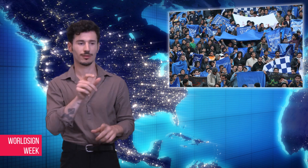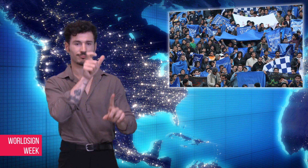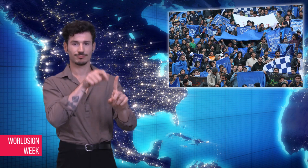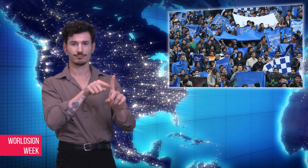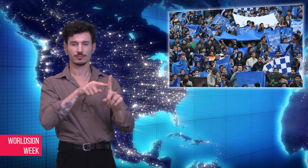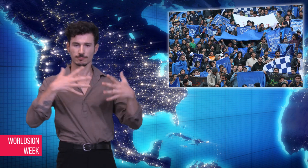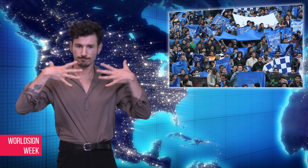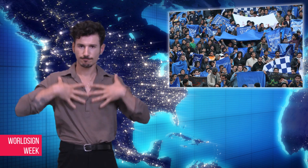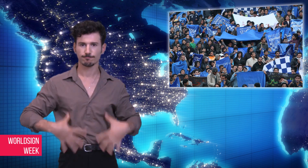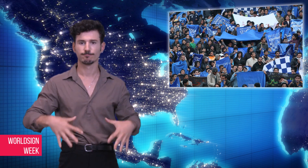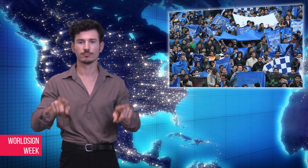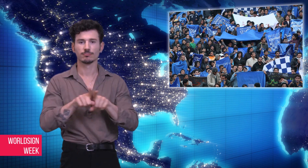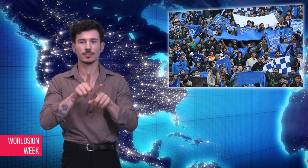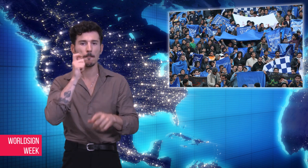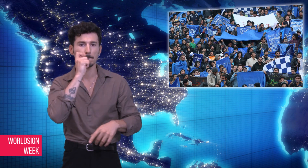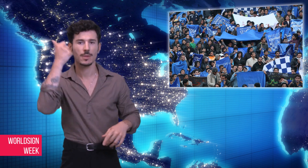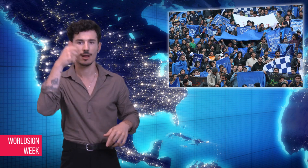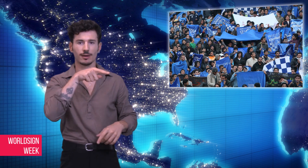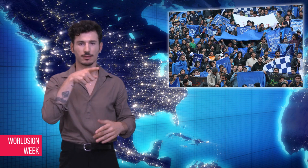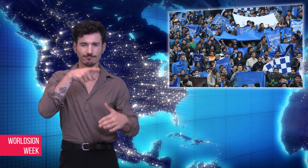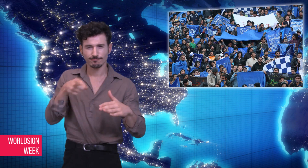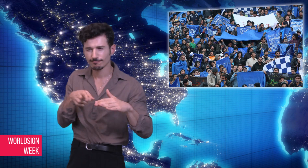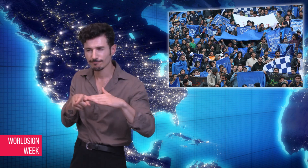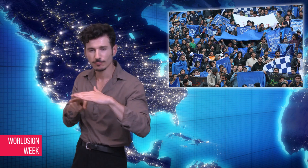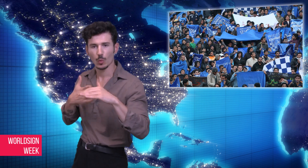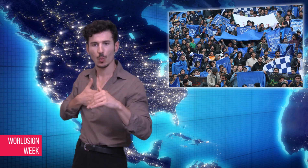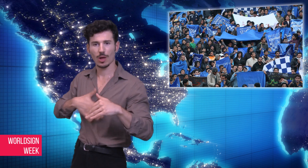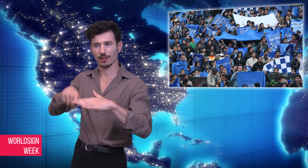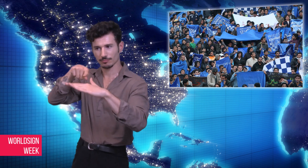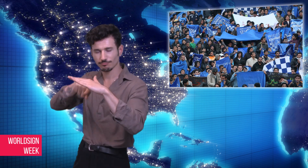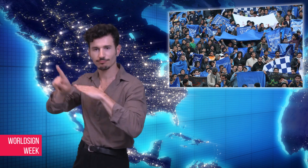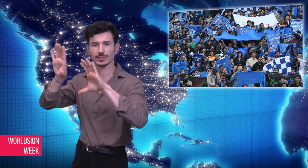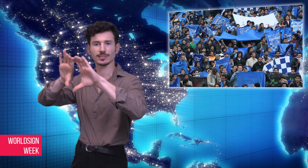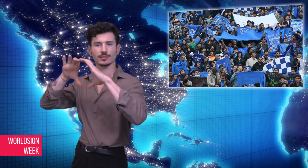She was arrested for dressing as a man and